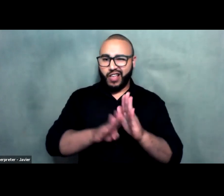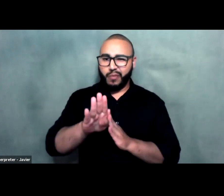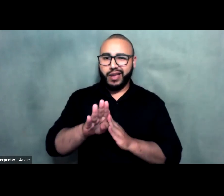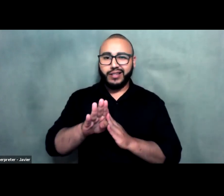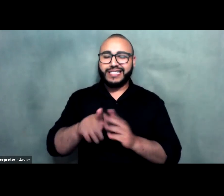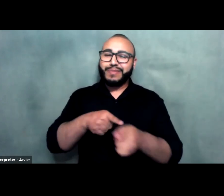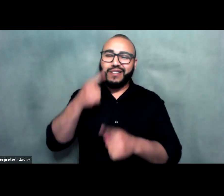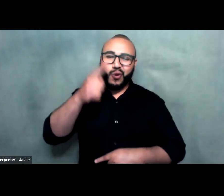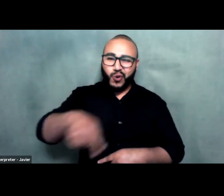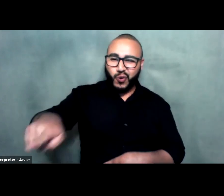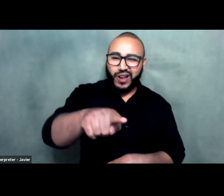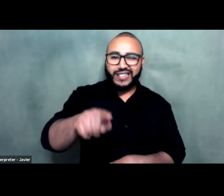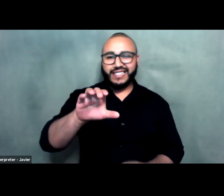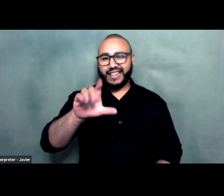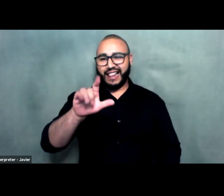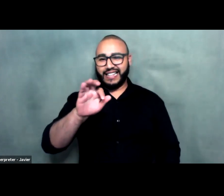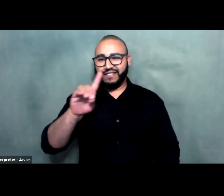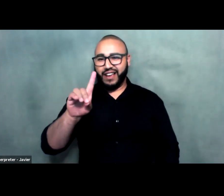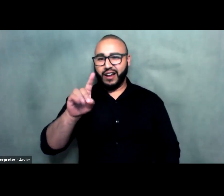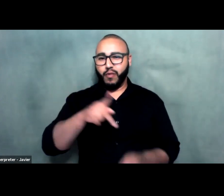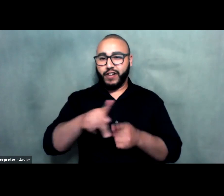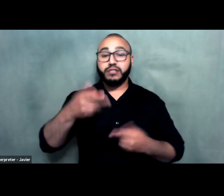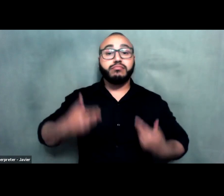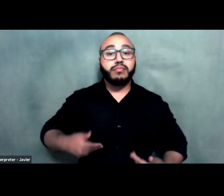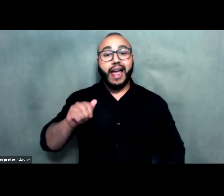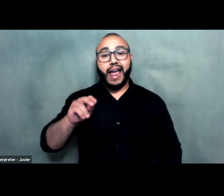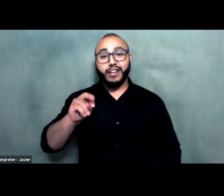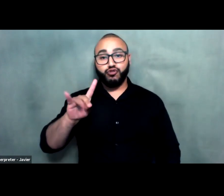as a classified professional. My name is Andrea Torrez, I'm part of classified Senate.